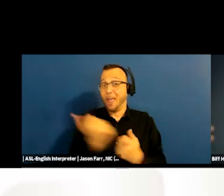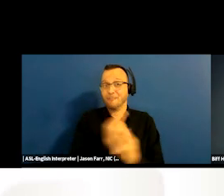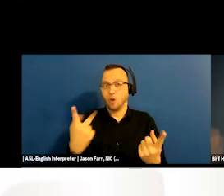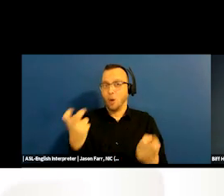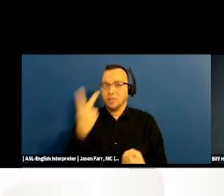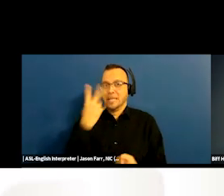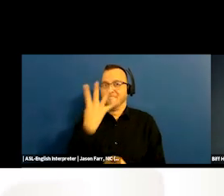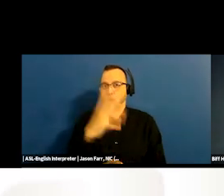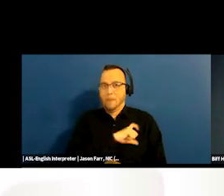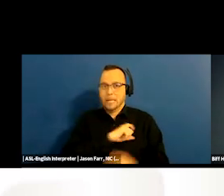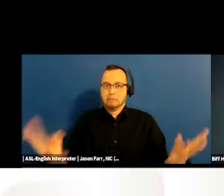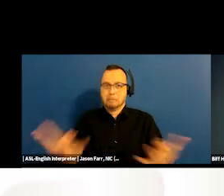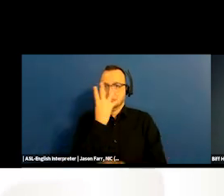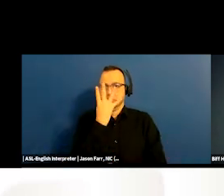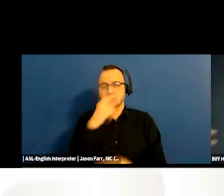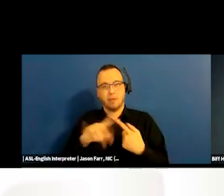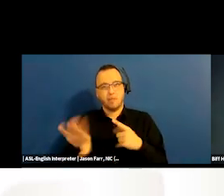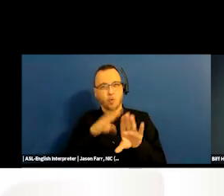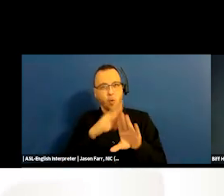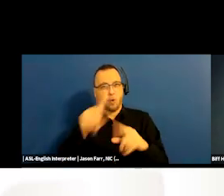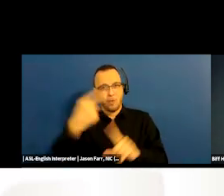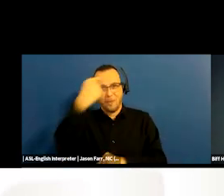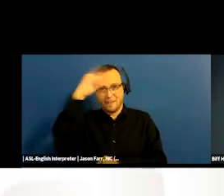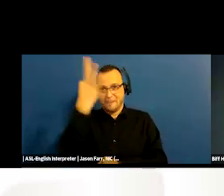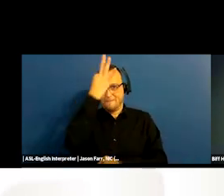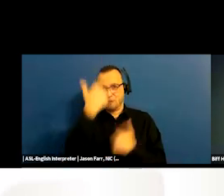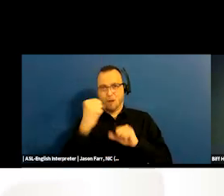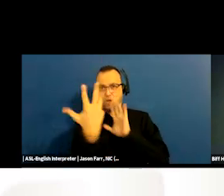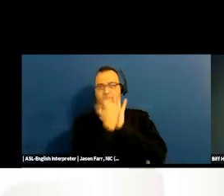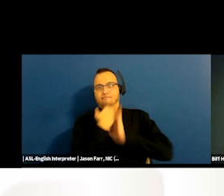or avoid even further kind of confusion